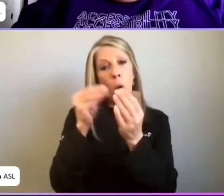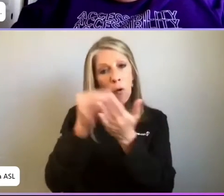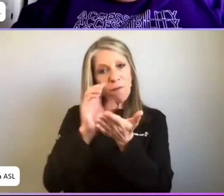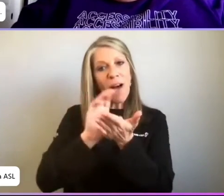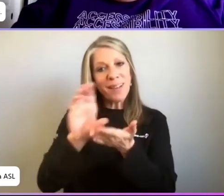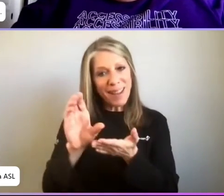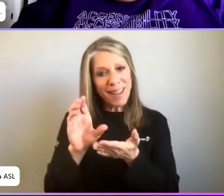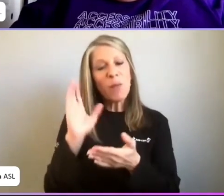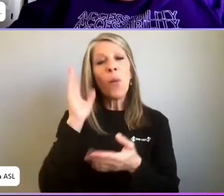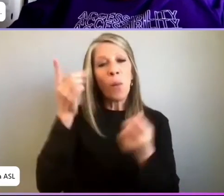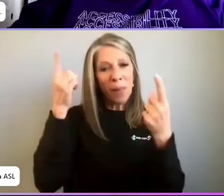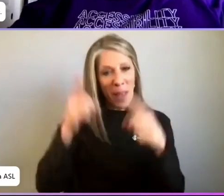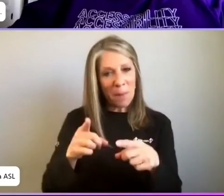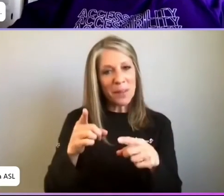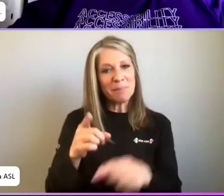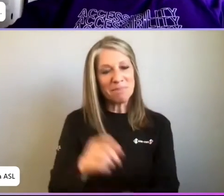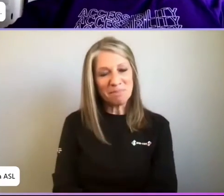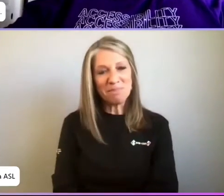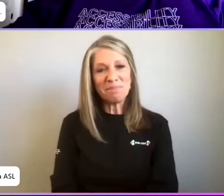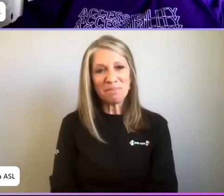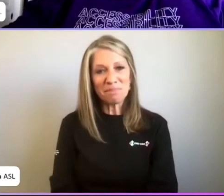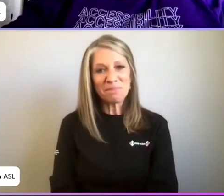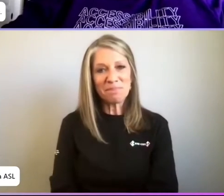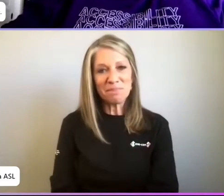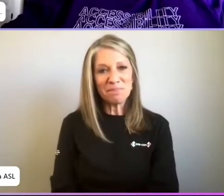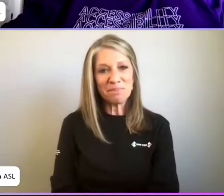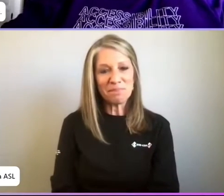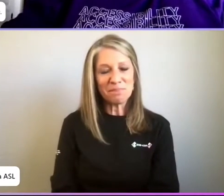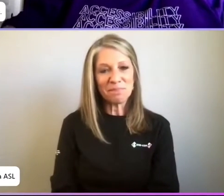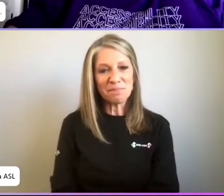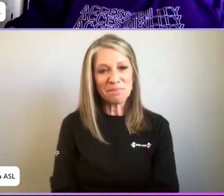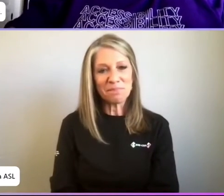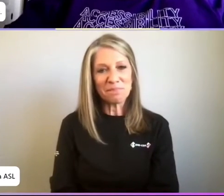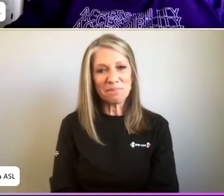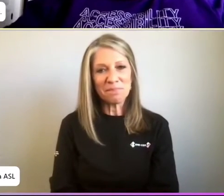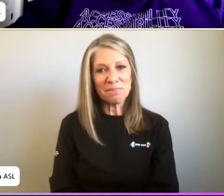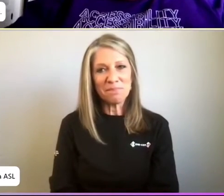worked on quite a bit. I suspect it will be worked on for a long time, and more of your research and funding will